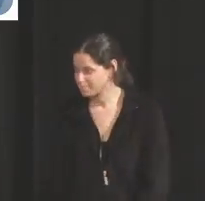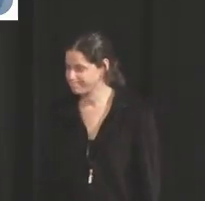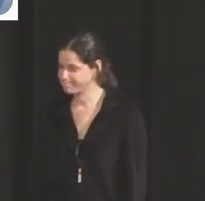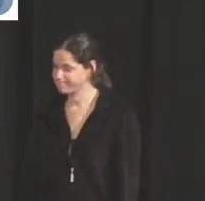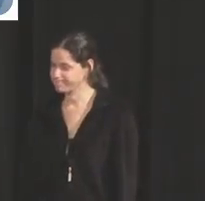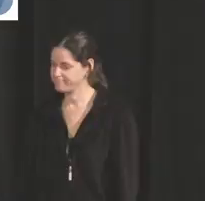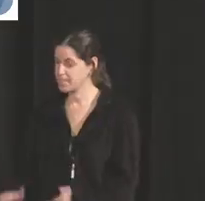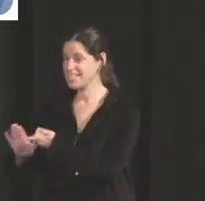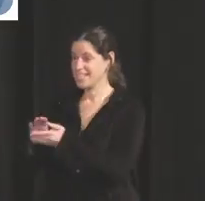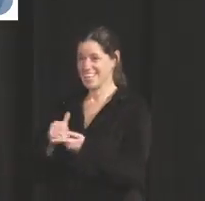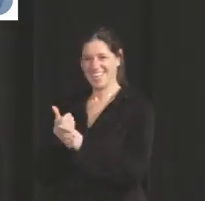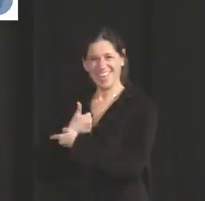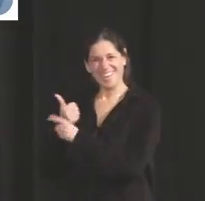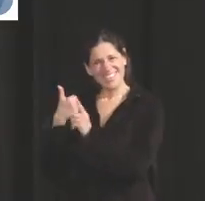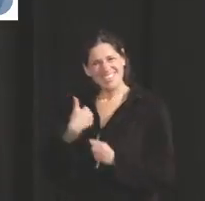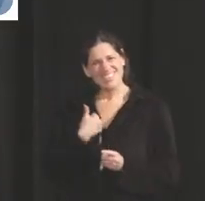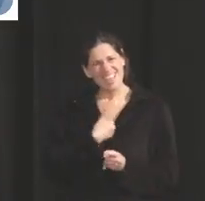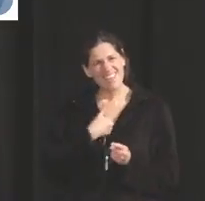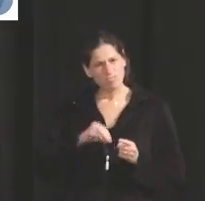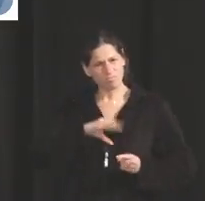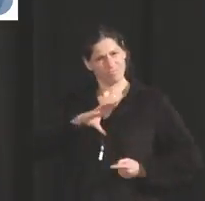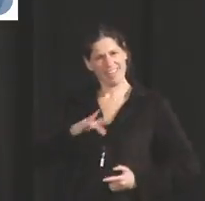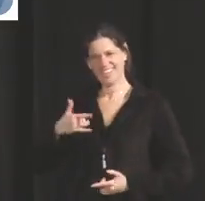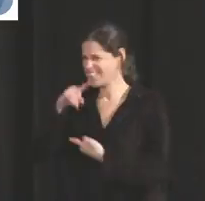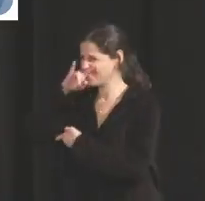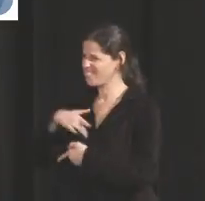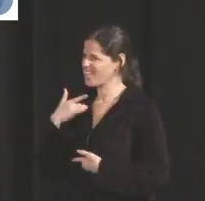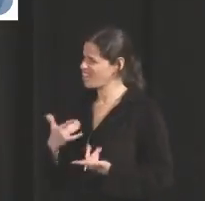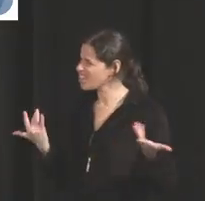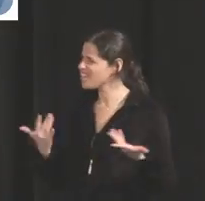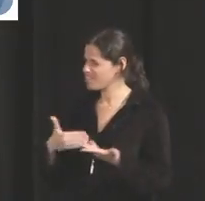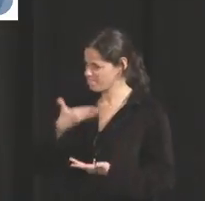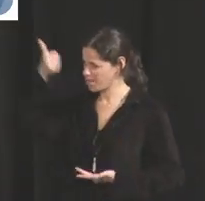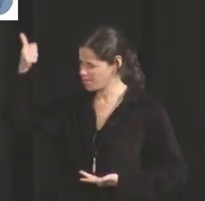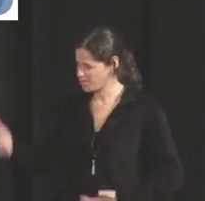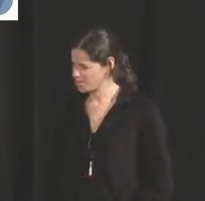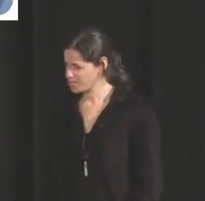who can enculturate these kids. Also to build the child's self-esteem